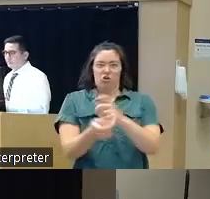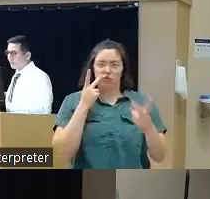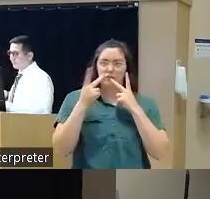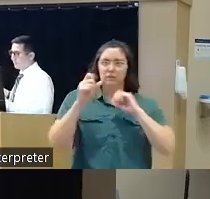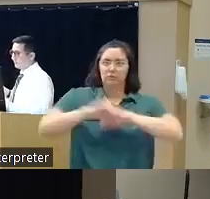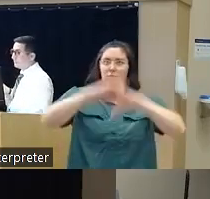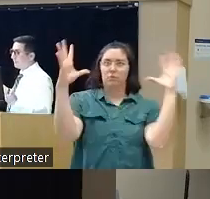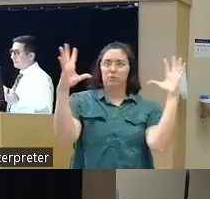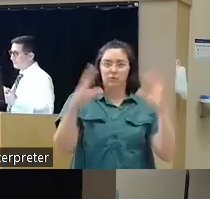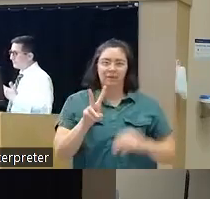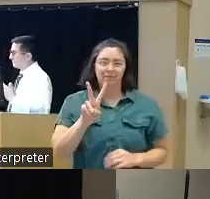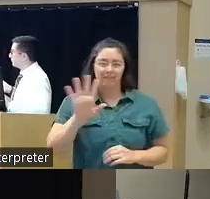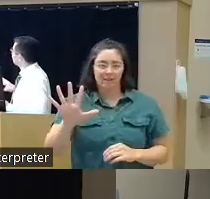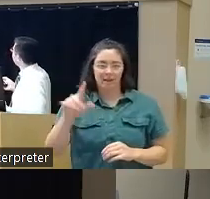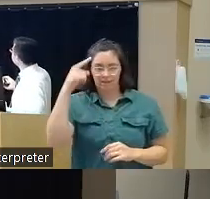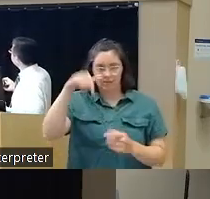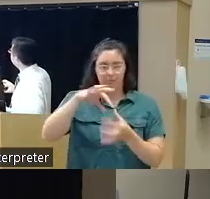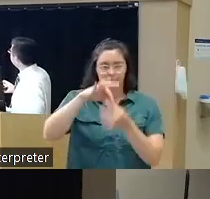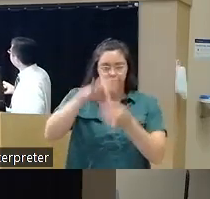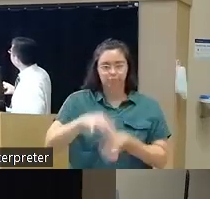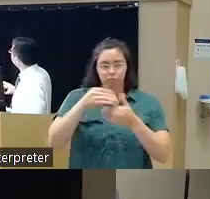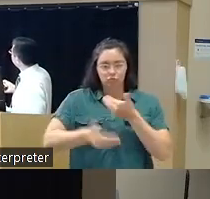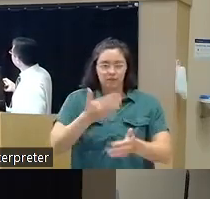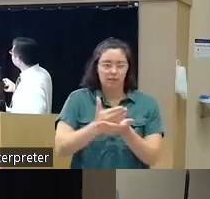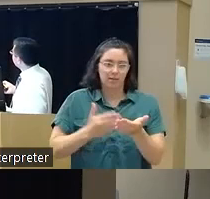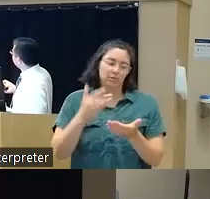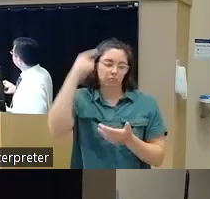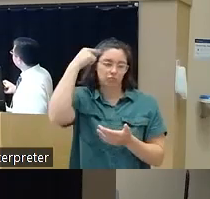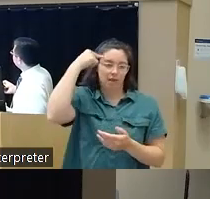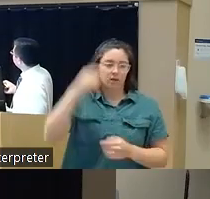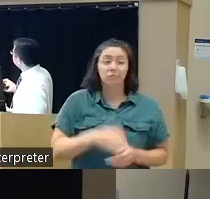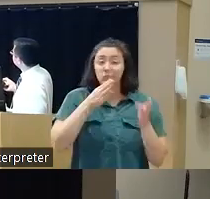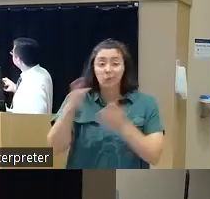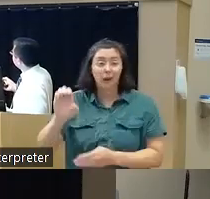visual uh and V5 Mt this motion processing area of the brain or is it an epic phenomenon so there's